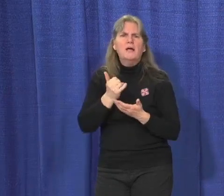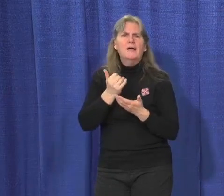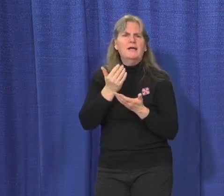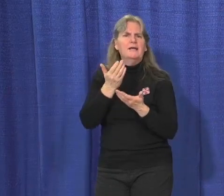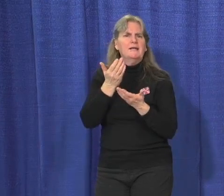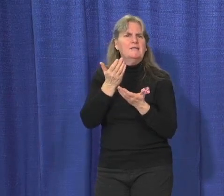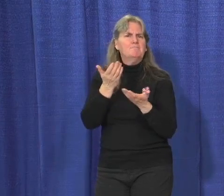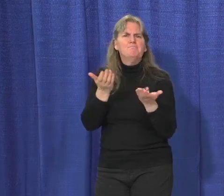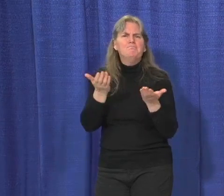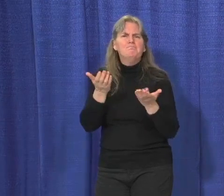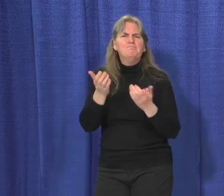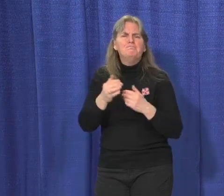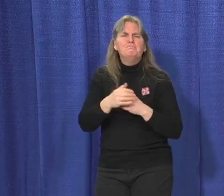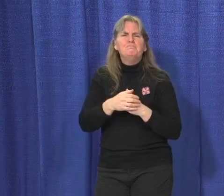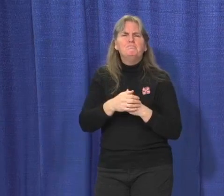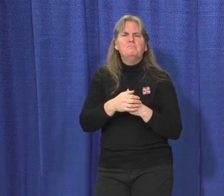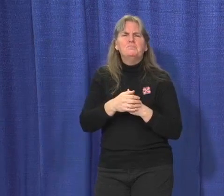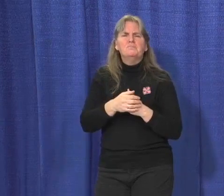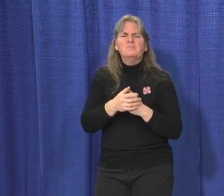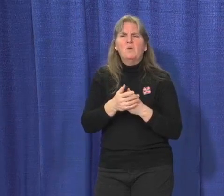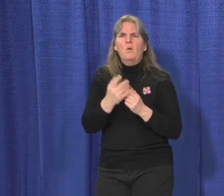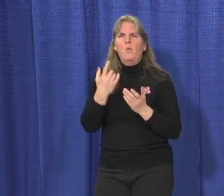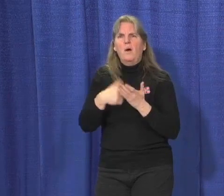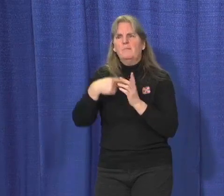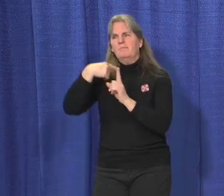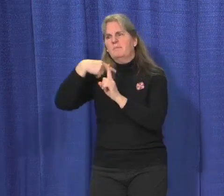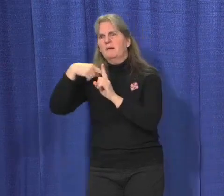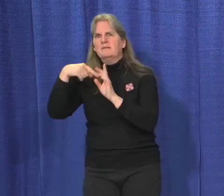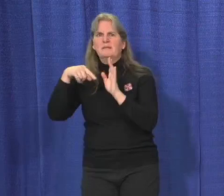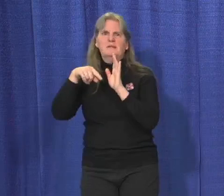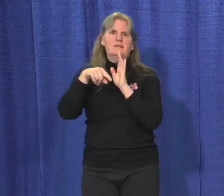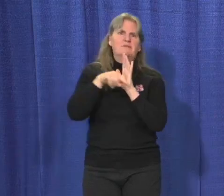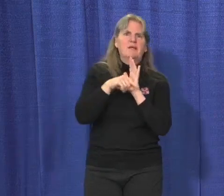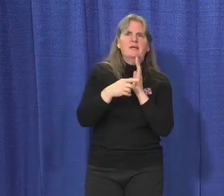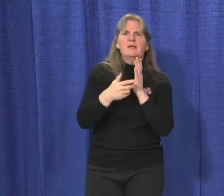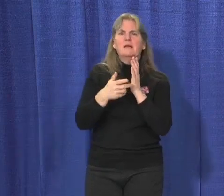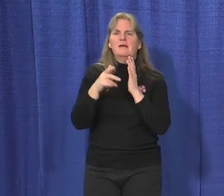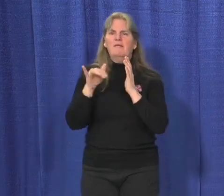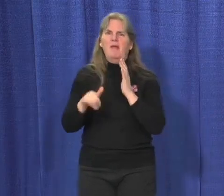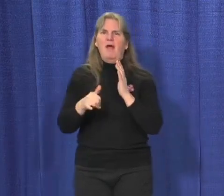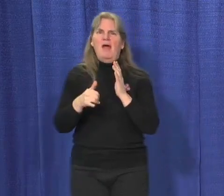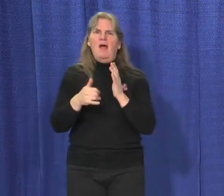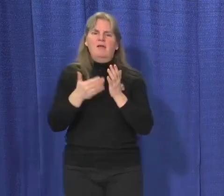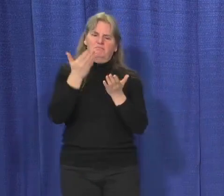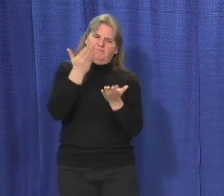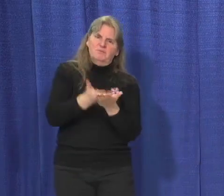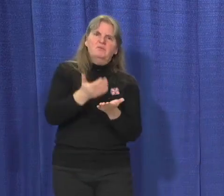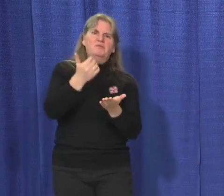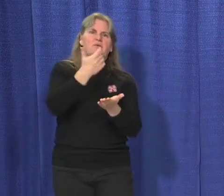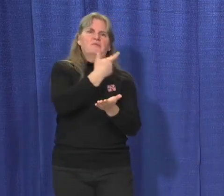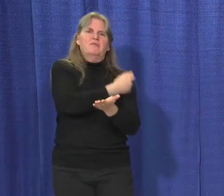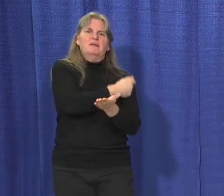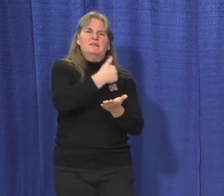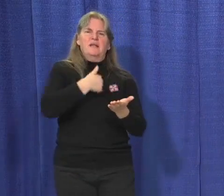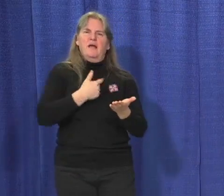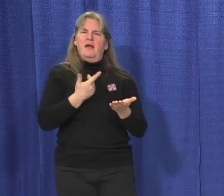look like and what would be the benefit and what would be the risks and the downsides.